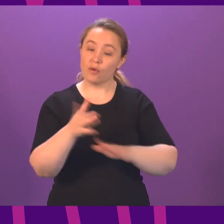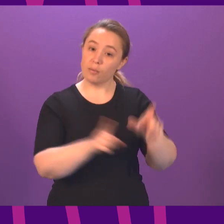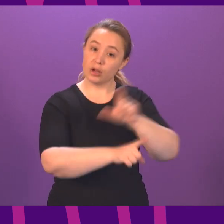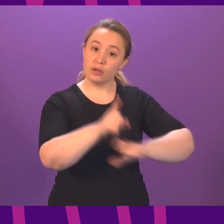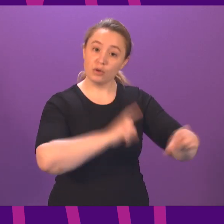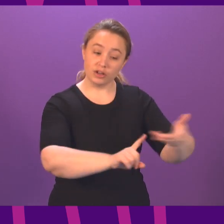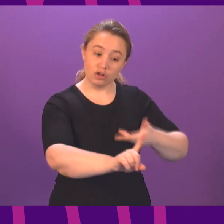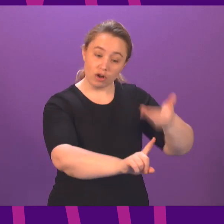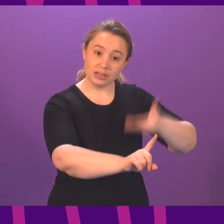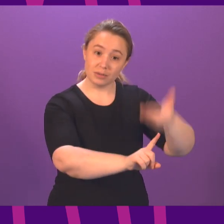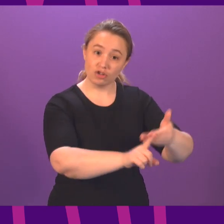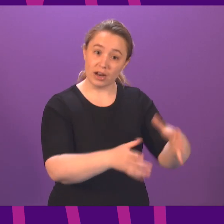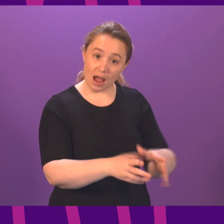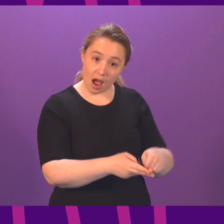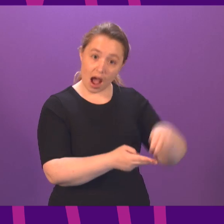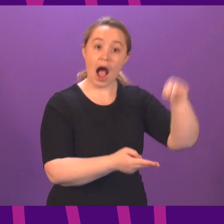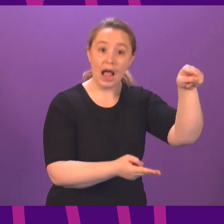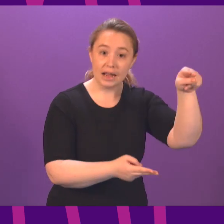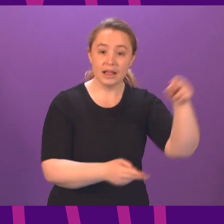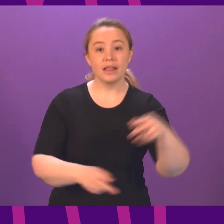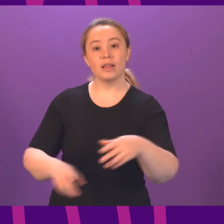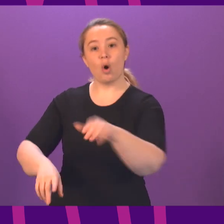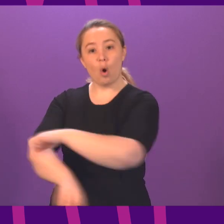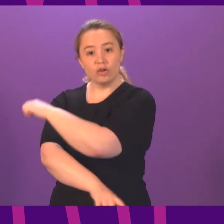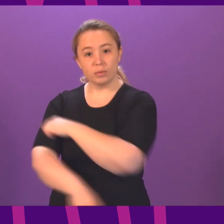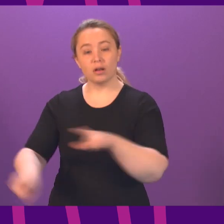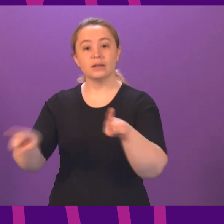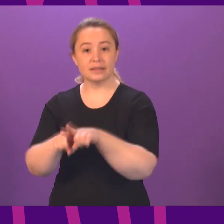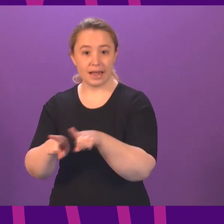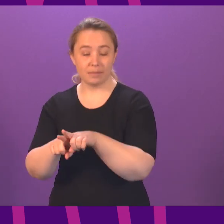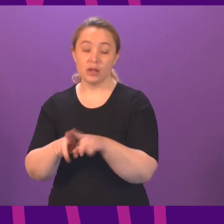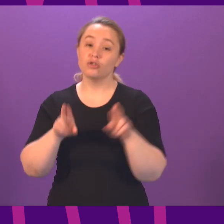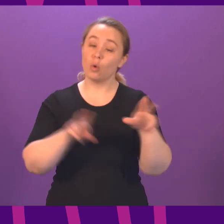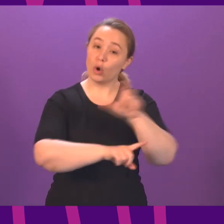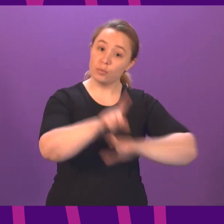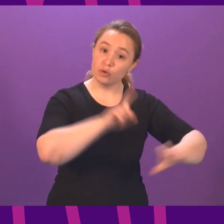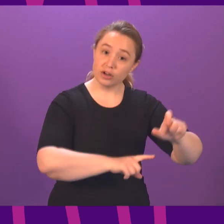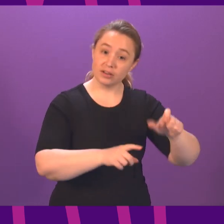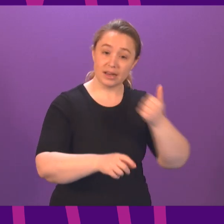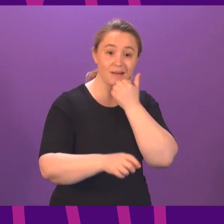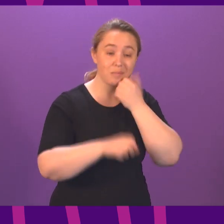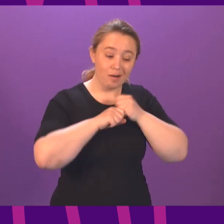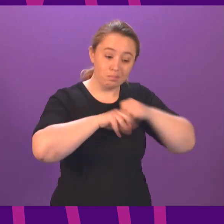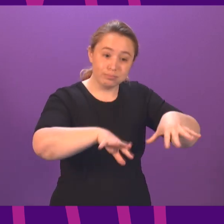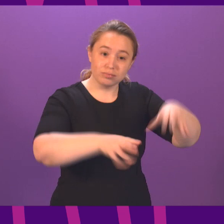was still much higher than it is right now and we hope that, as community transmission has reduced, so too will hospital infection.